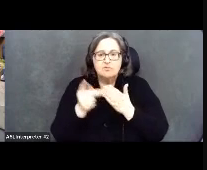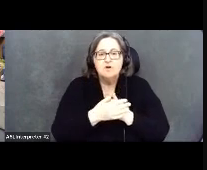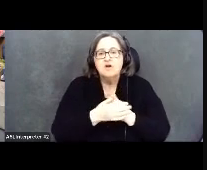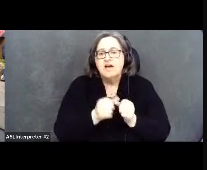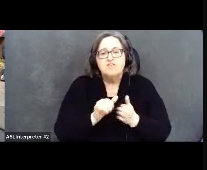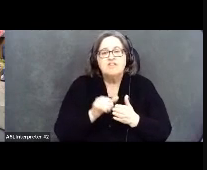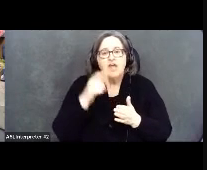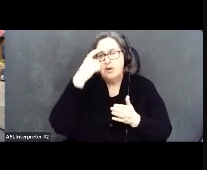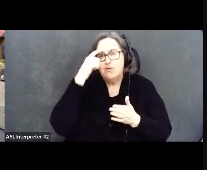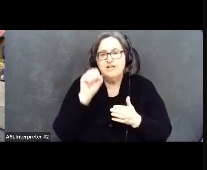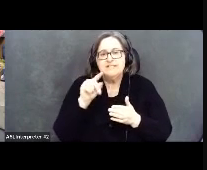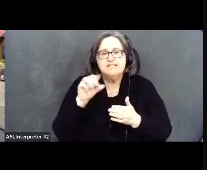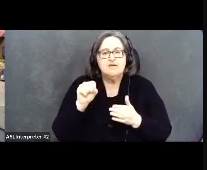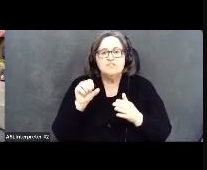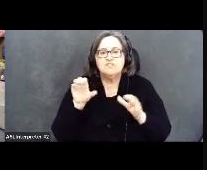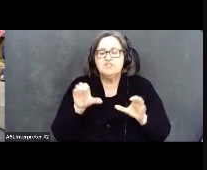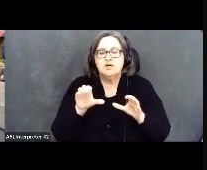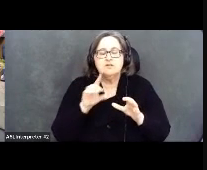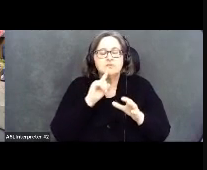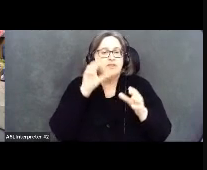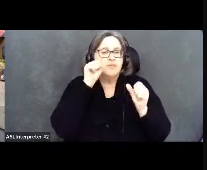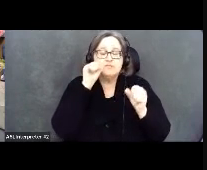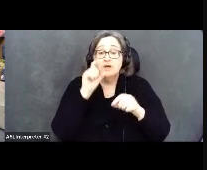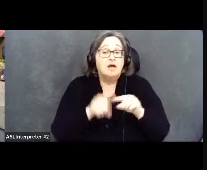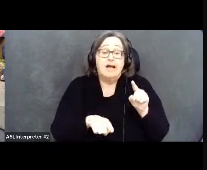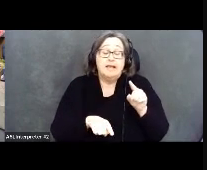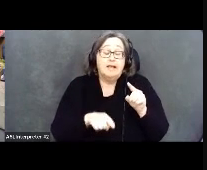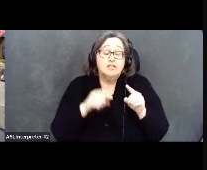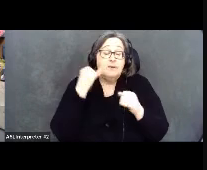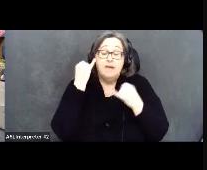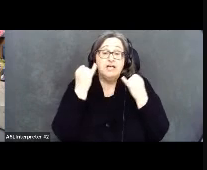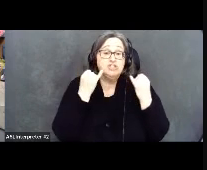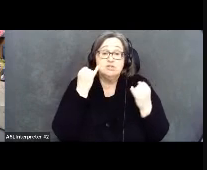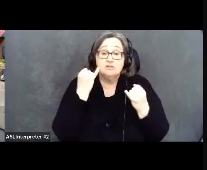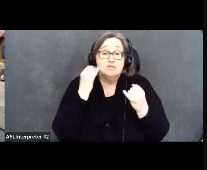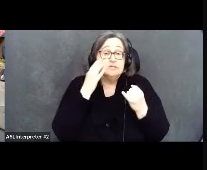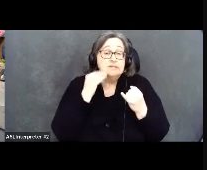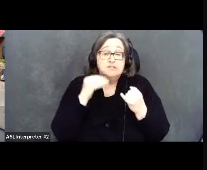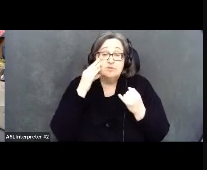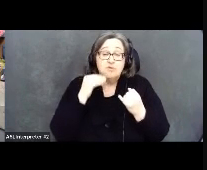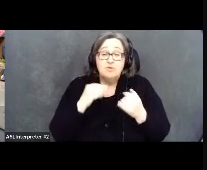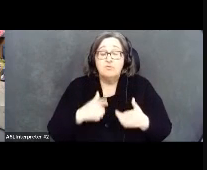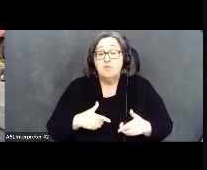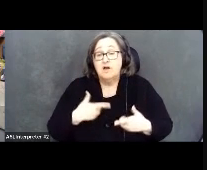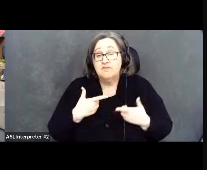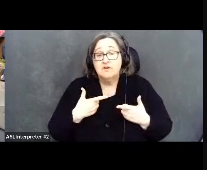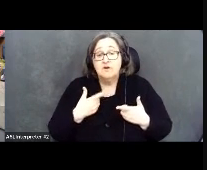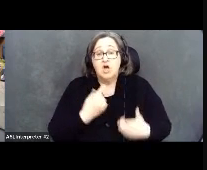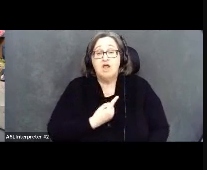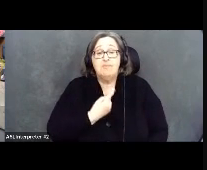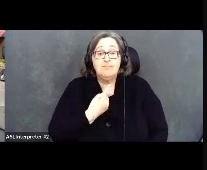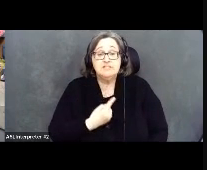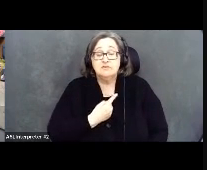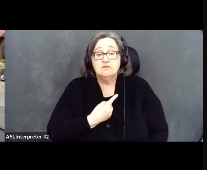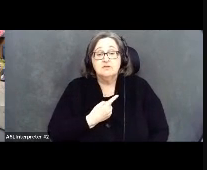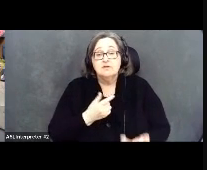absolutely amazing. I can't imagine going through life by myself without having this support.